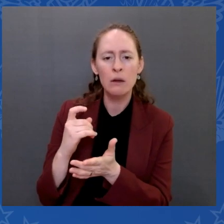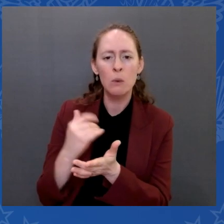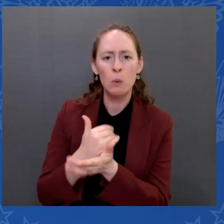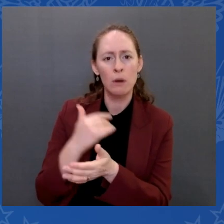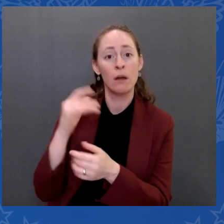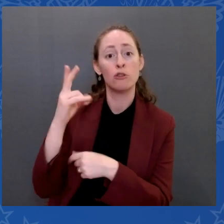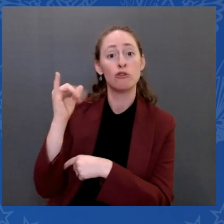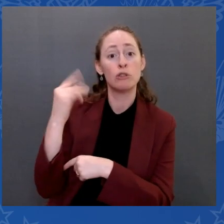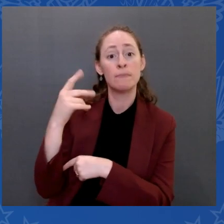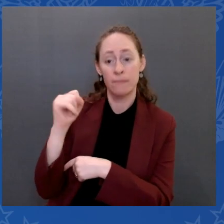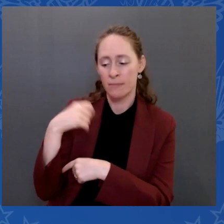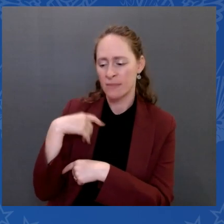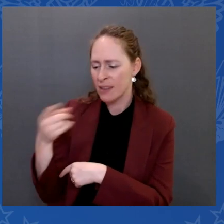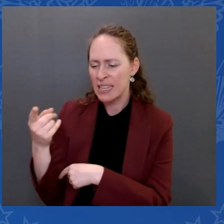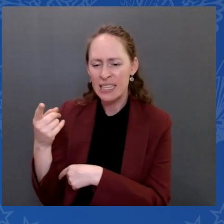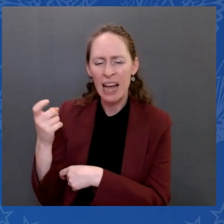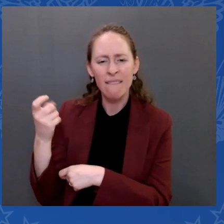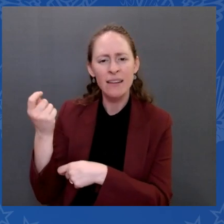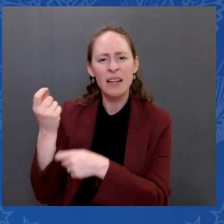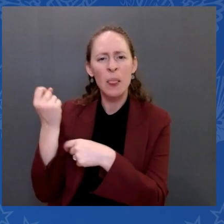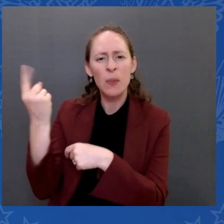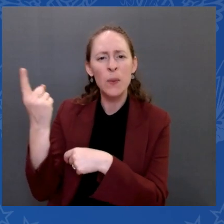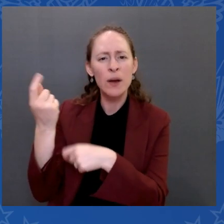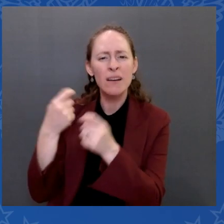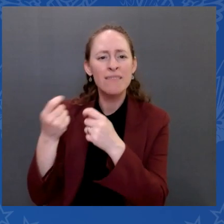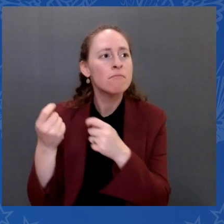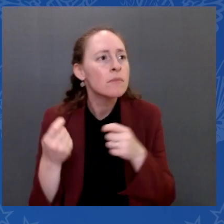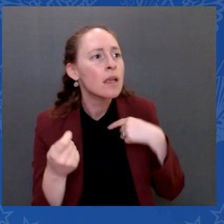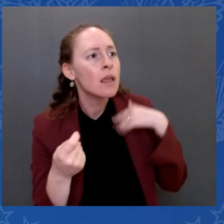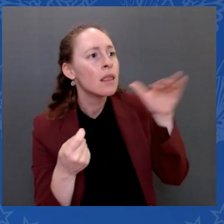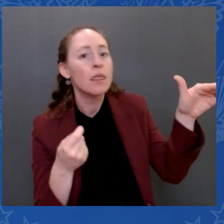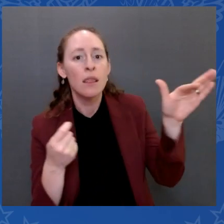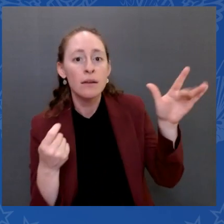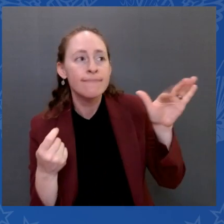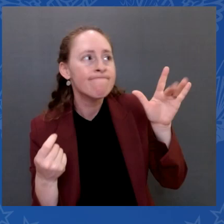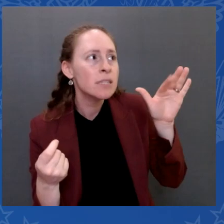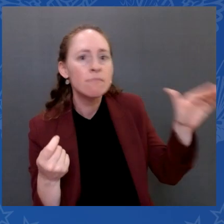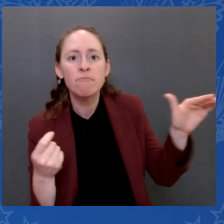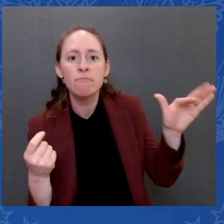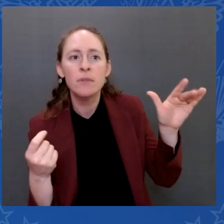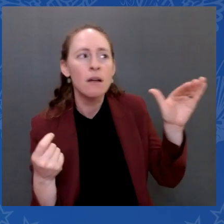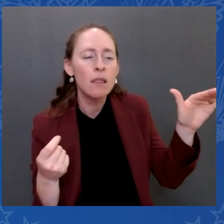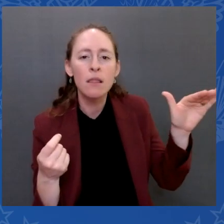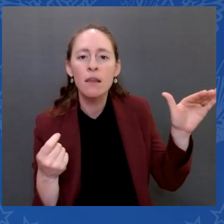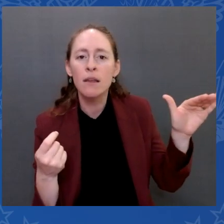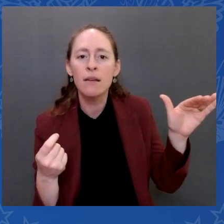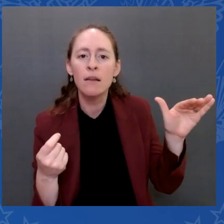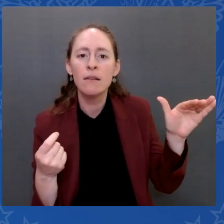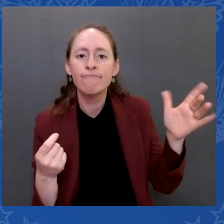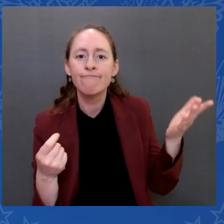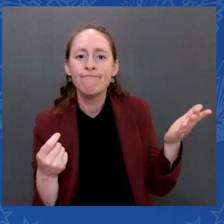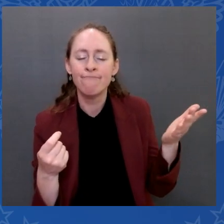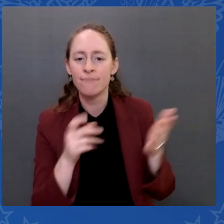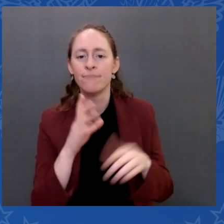who have sought to affect our chip supply, have sought to alter that. And just making sure that we can assure